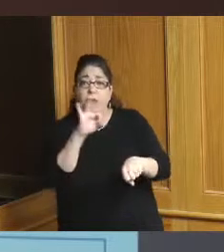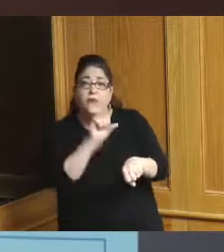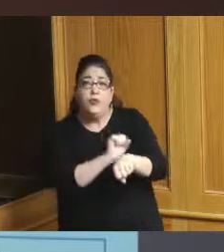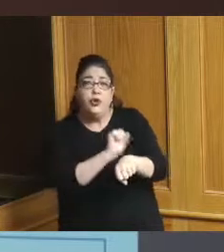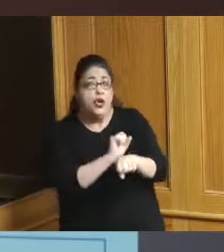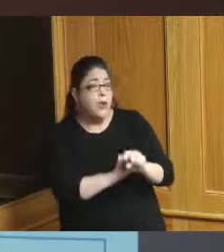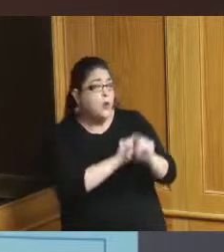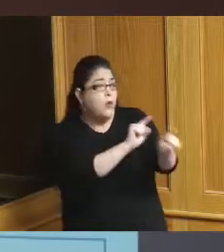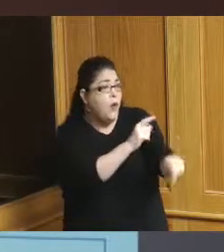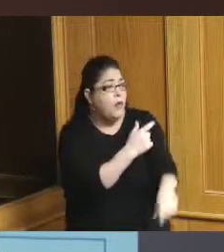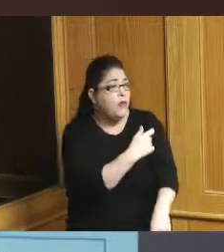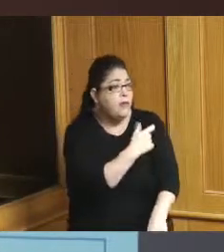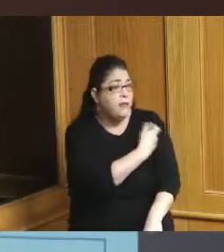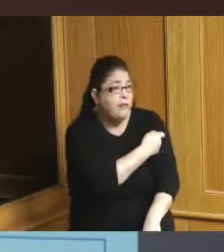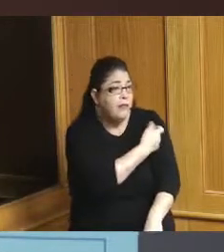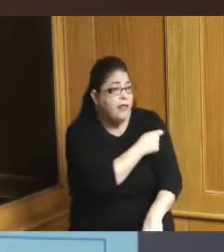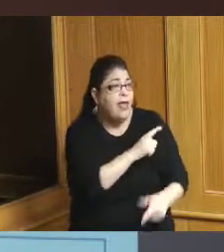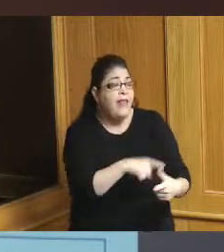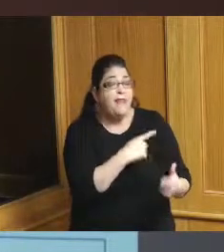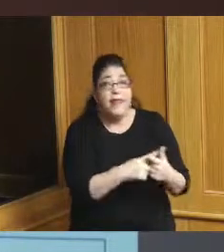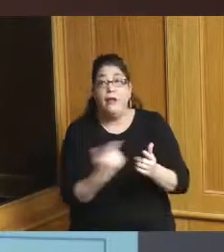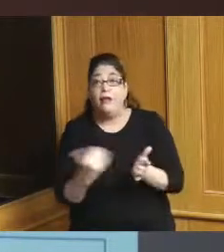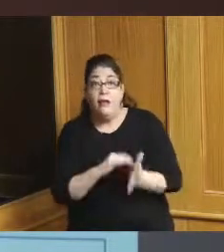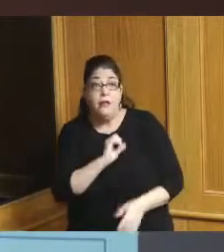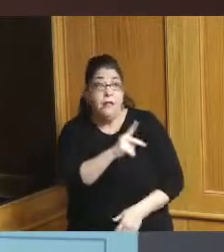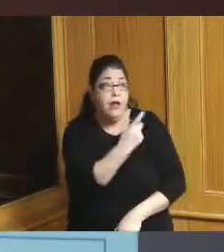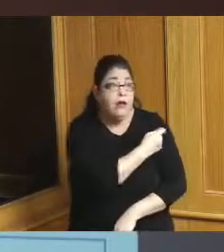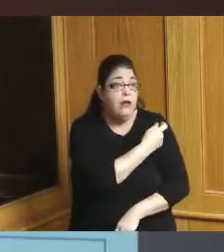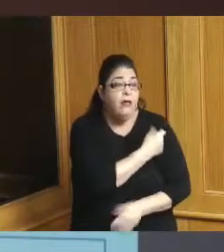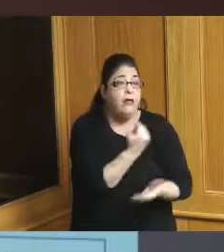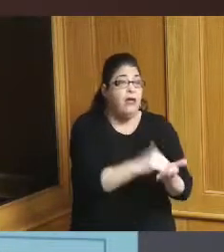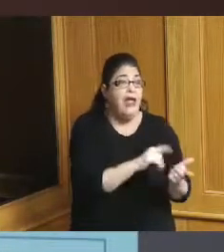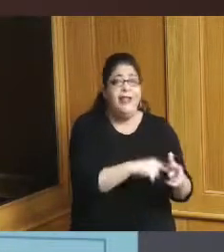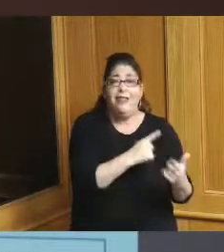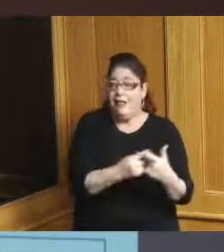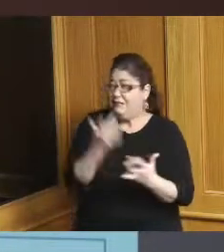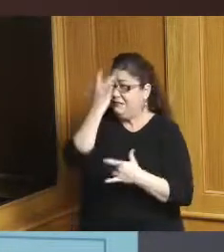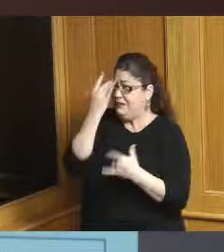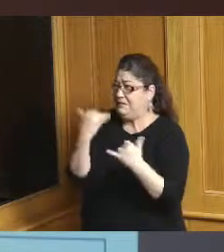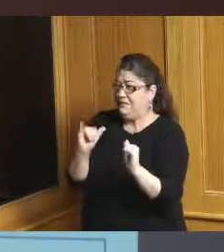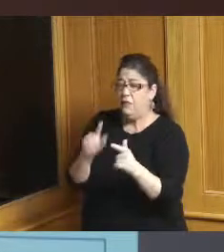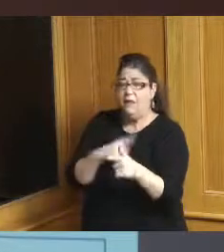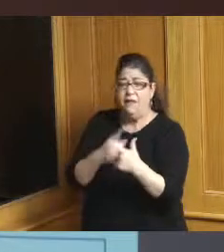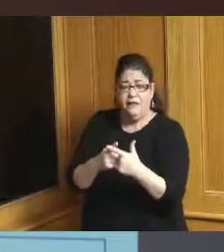so you know I think you know it's again it's just a testament to people's being a little